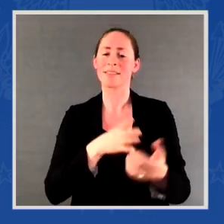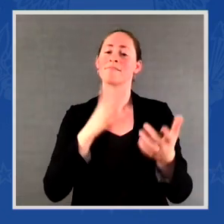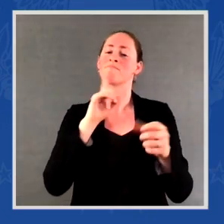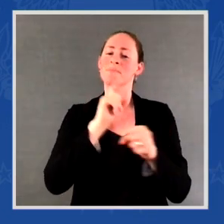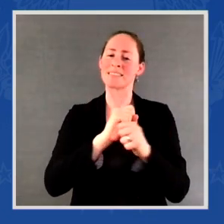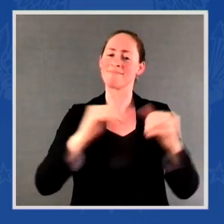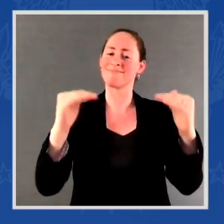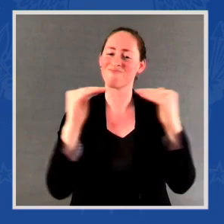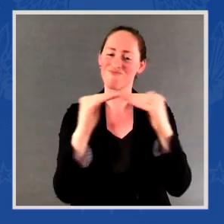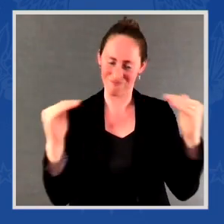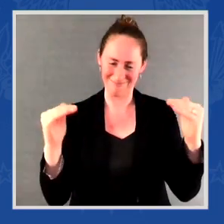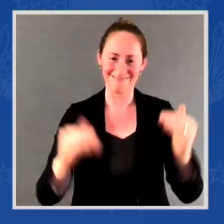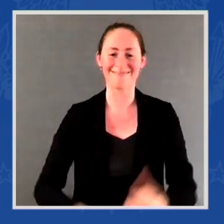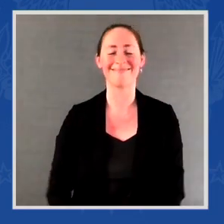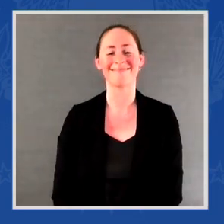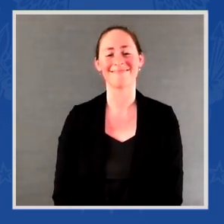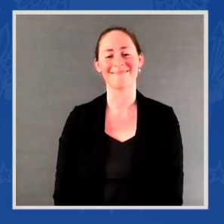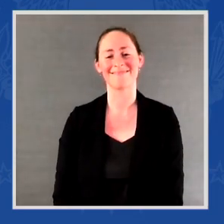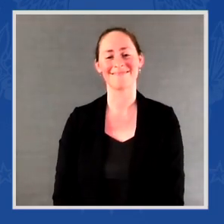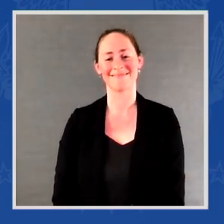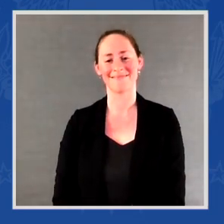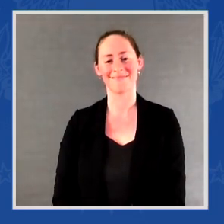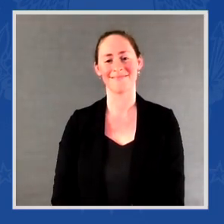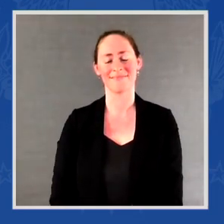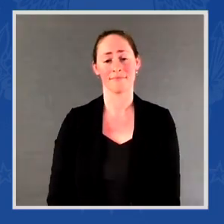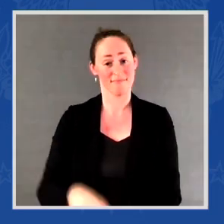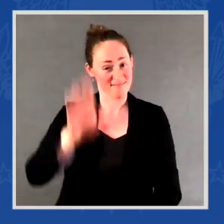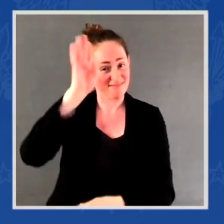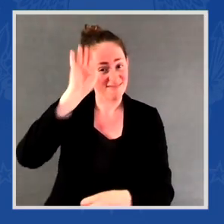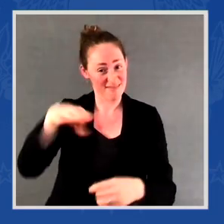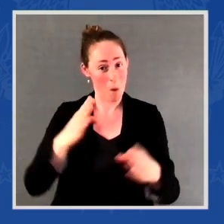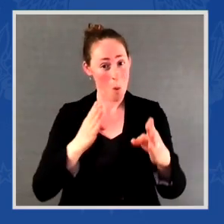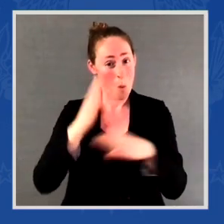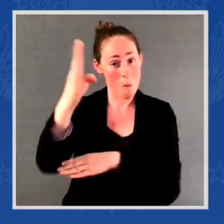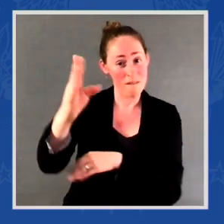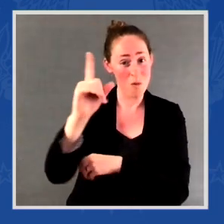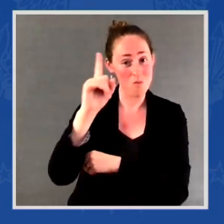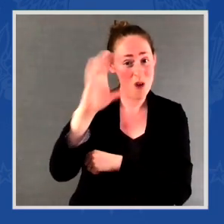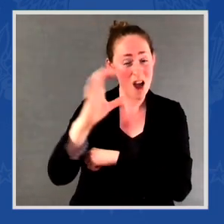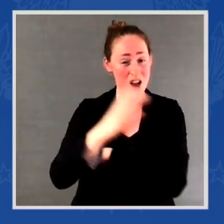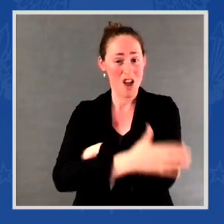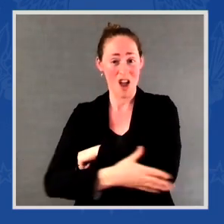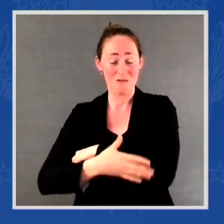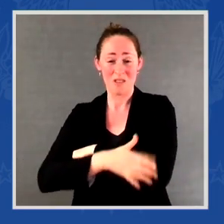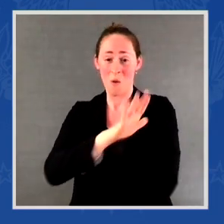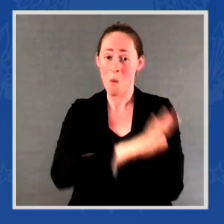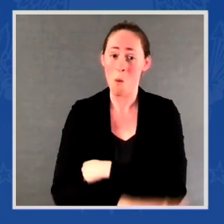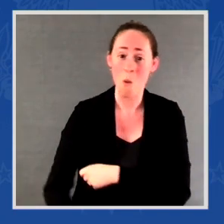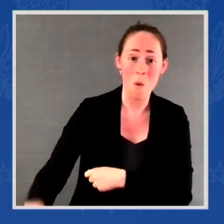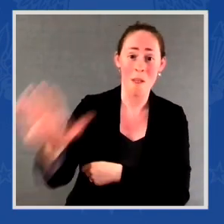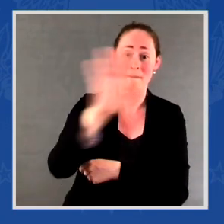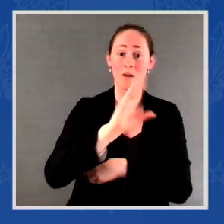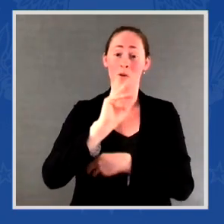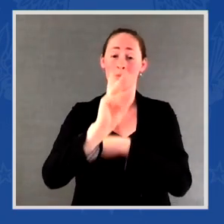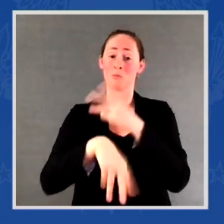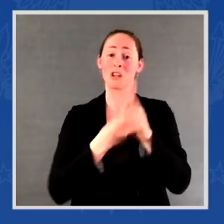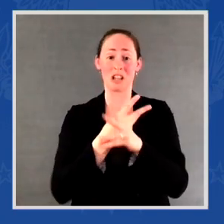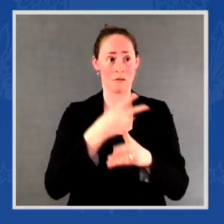There are over 100 countries in the world that have no capacity to help themselves right now. None.